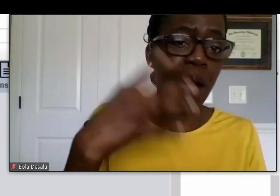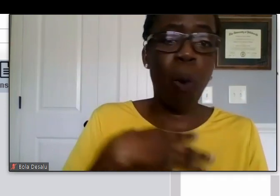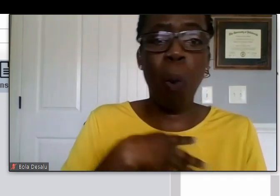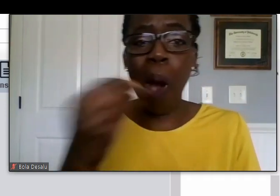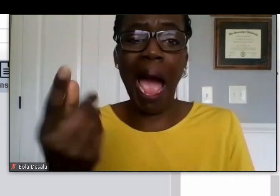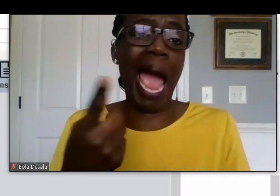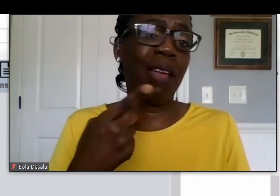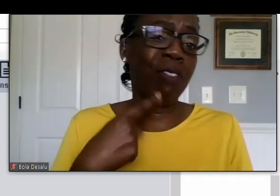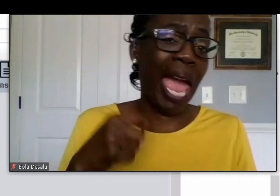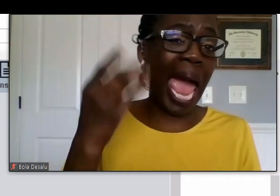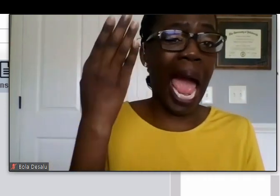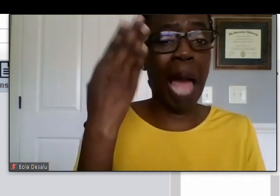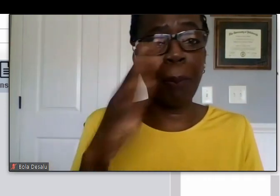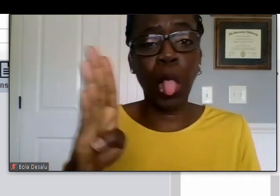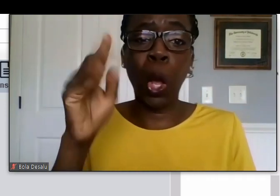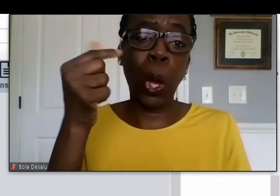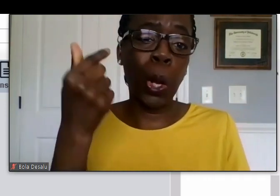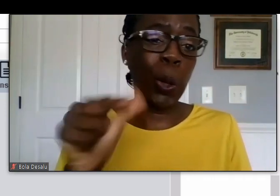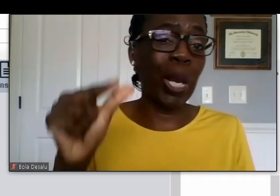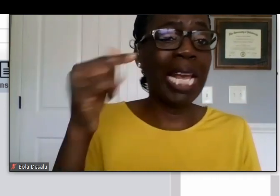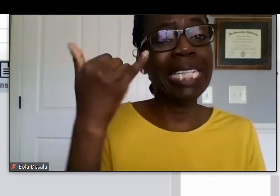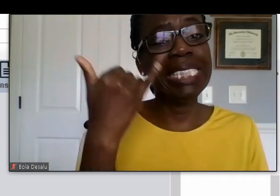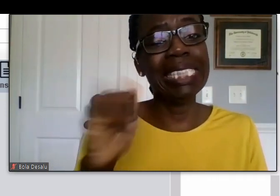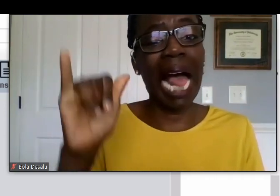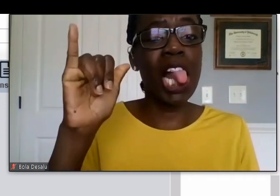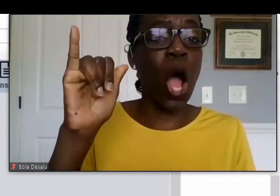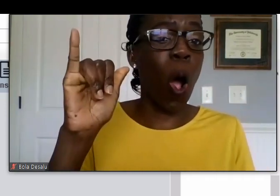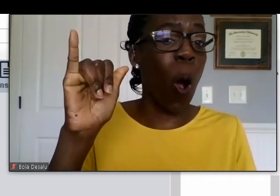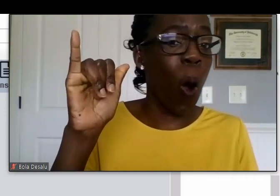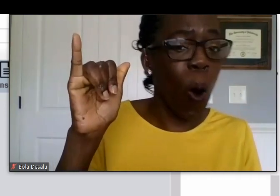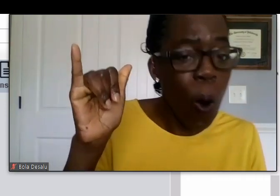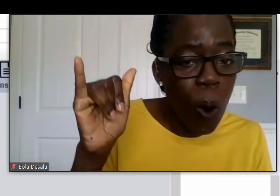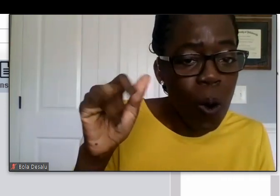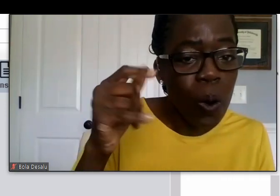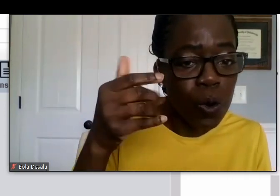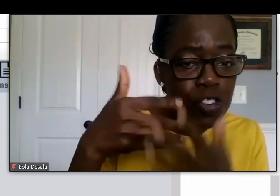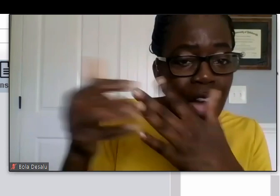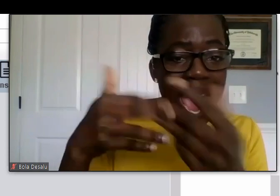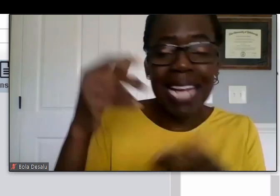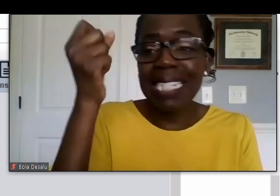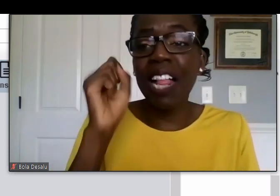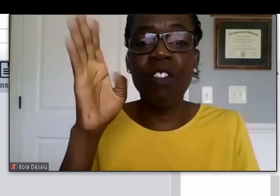You have black, you have white, red, blue, green, yellow,